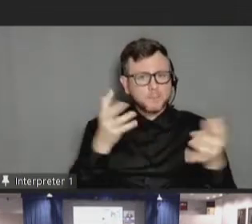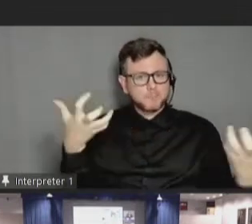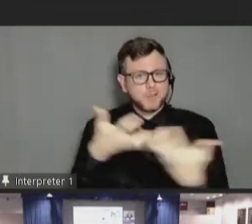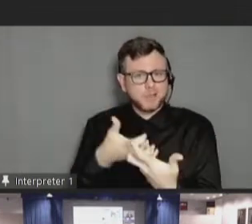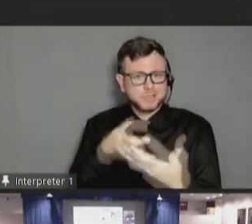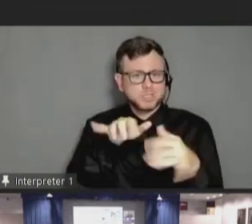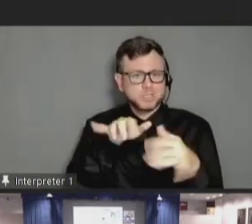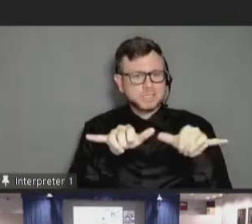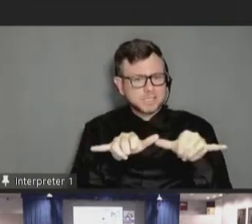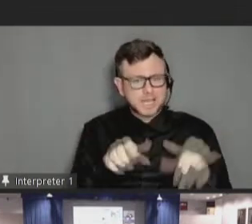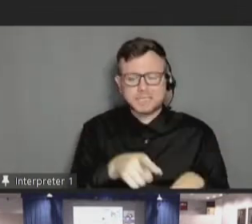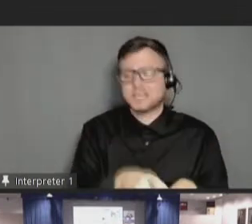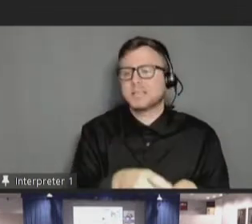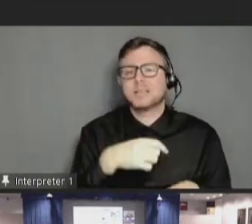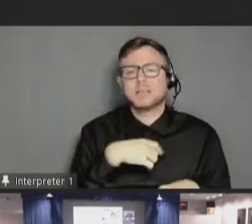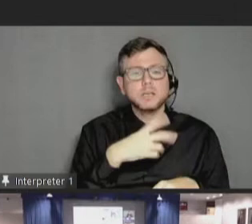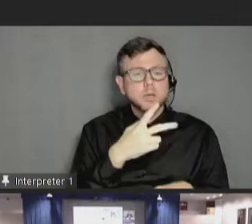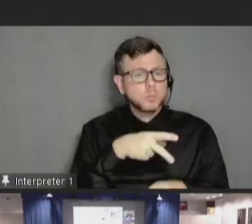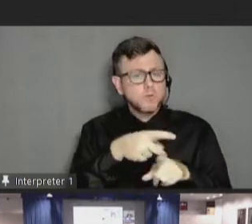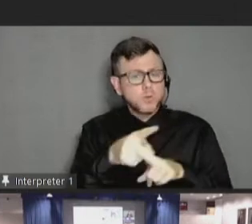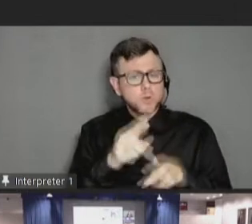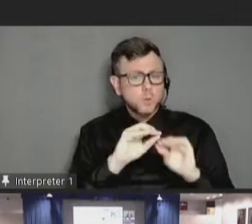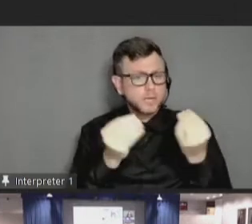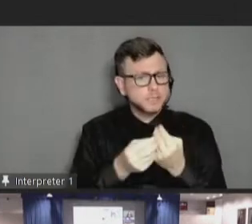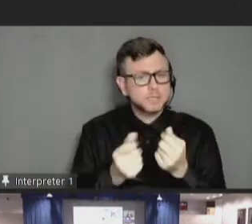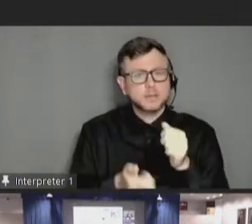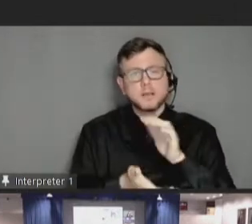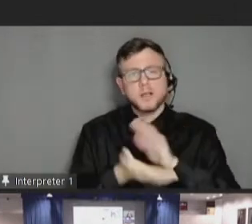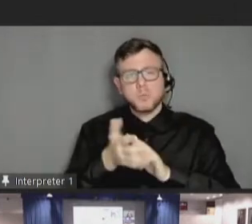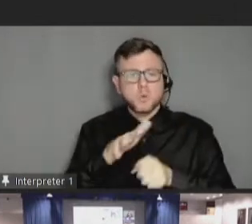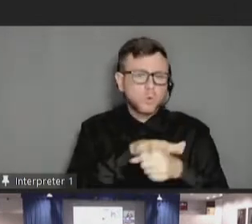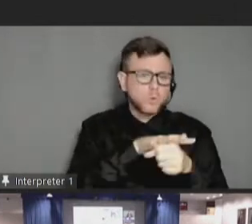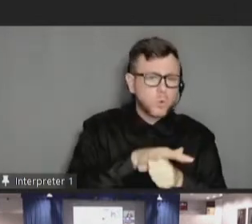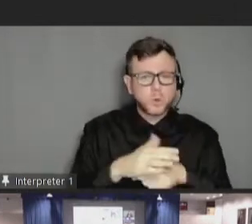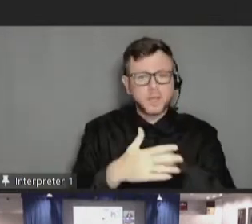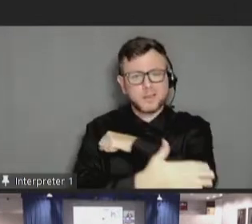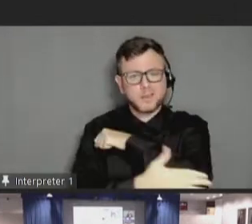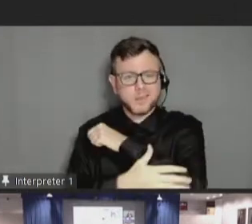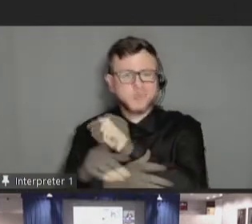Professional organizations operating at the local, county, or state level